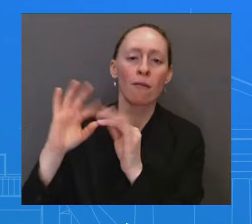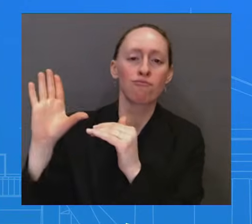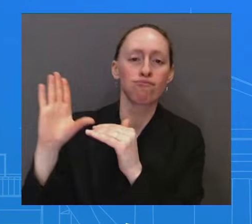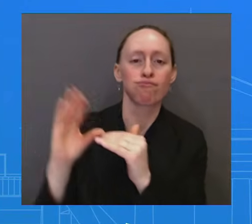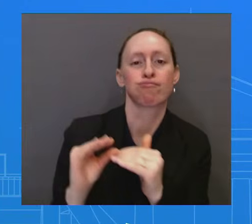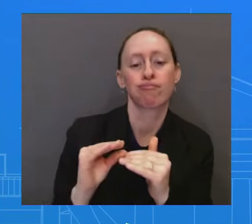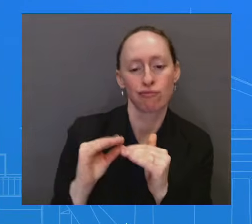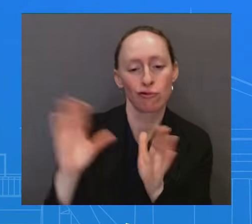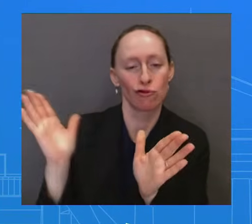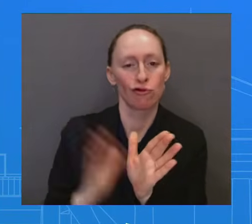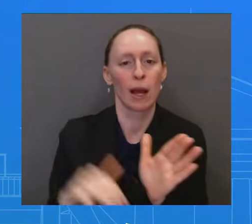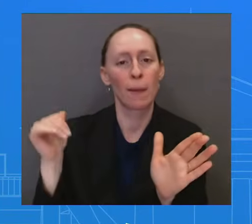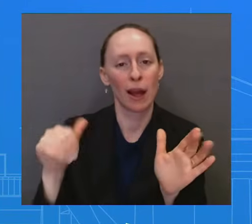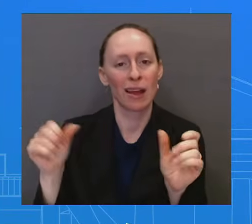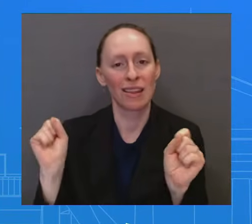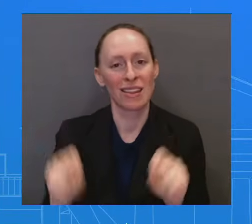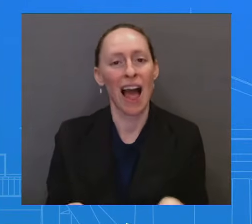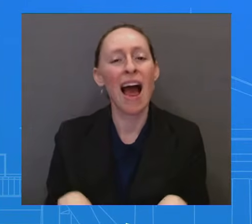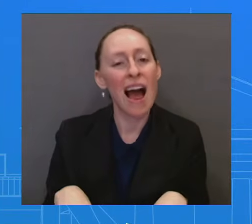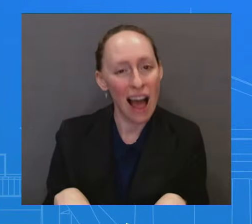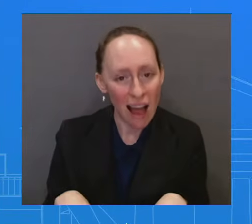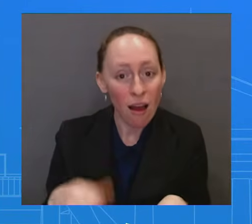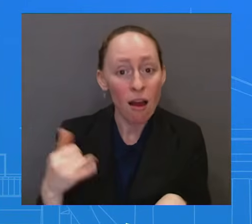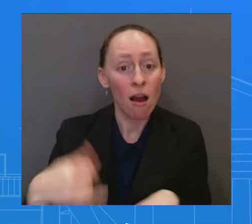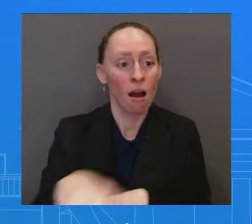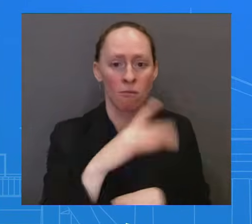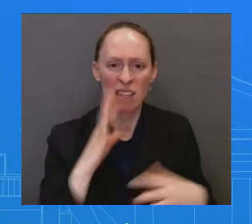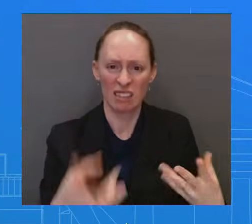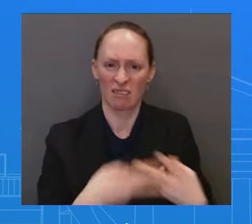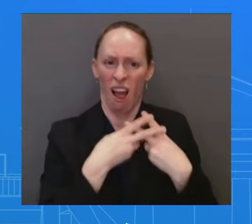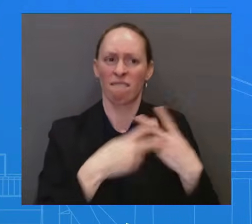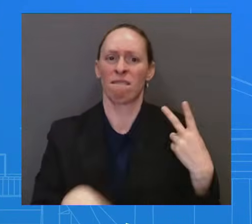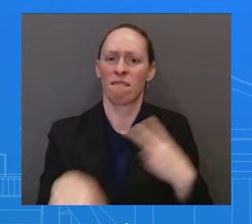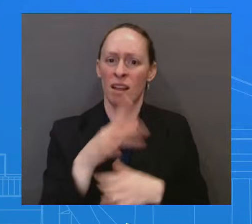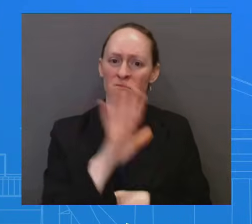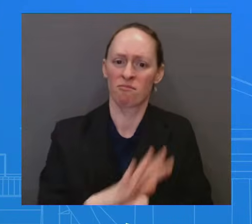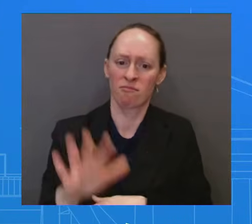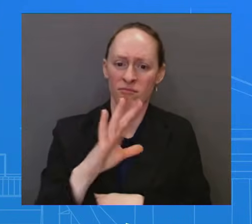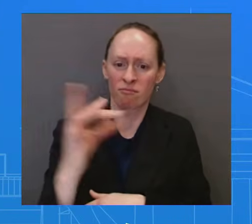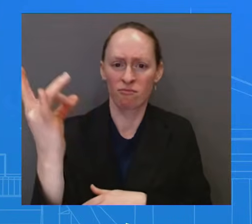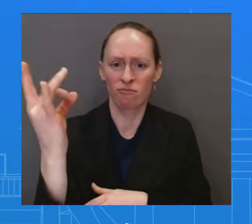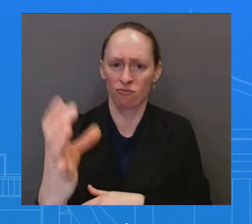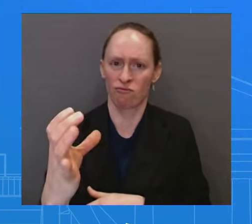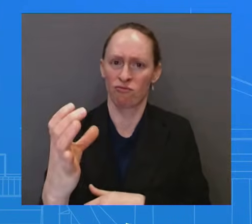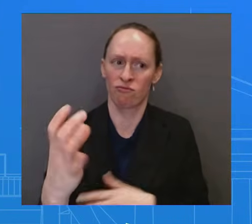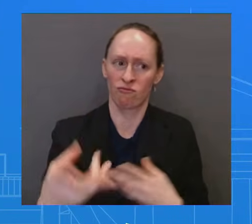Despite never-ending attacks from Republican officials, more Americans are covered by quality,